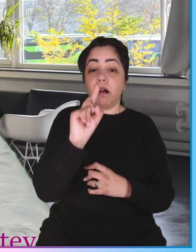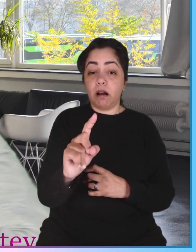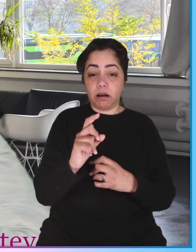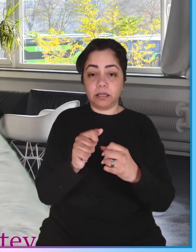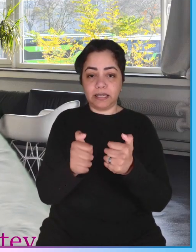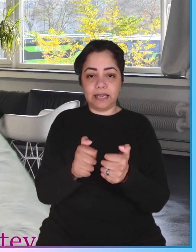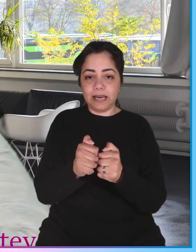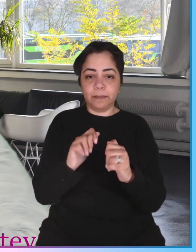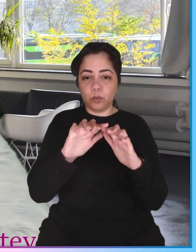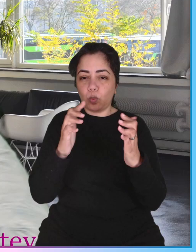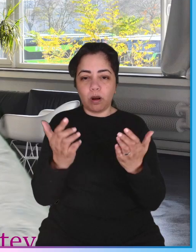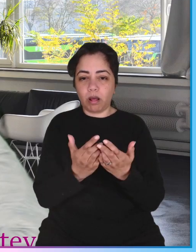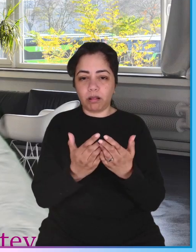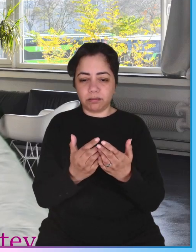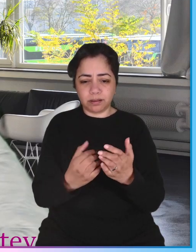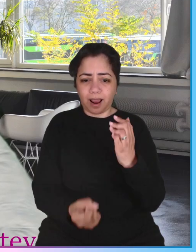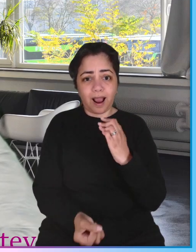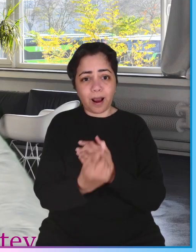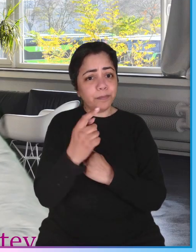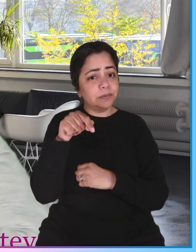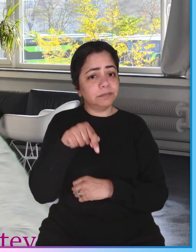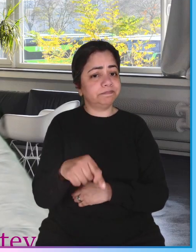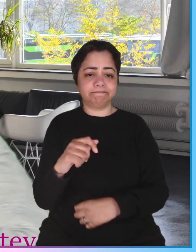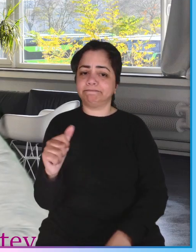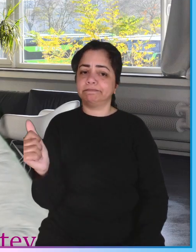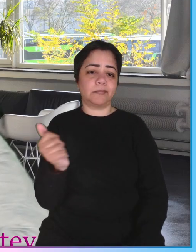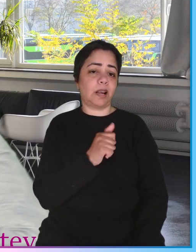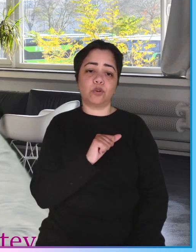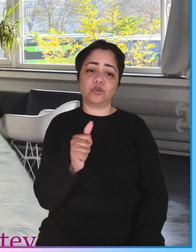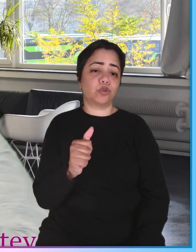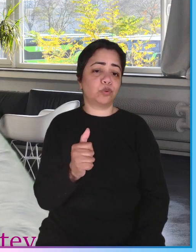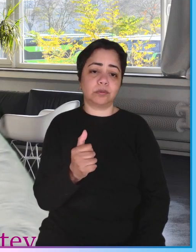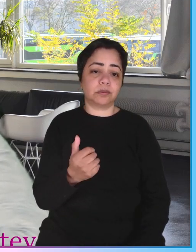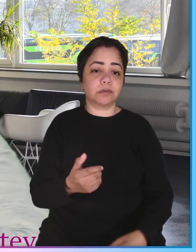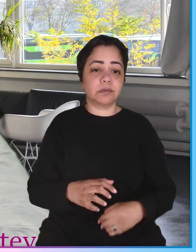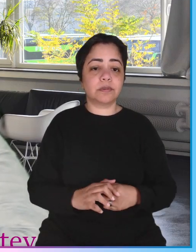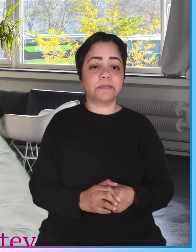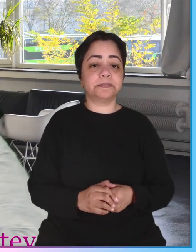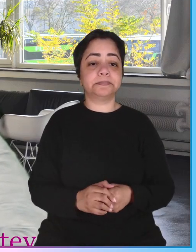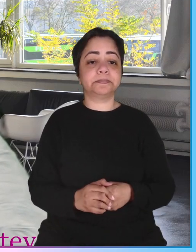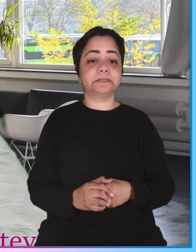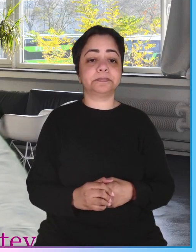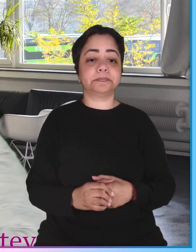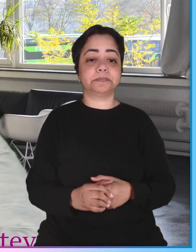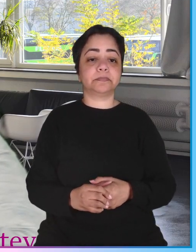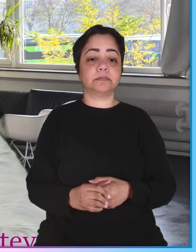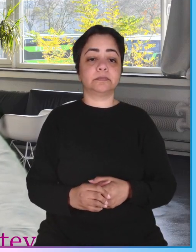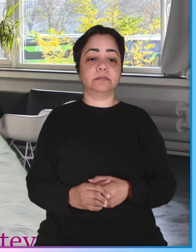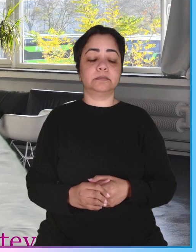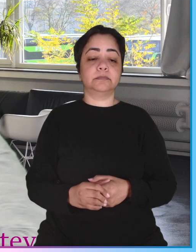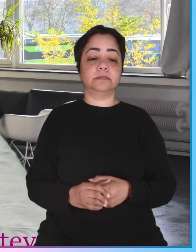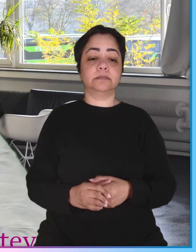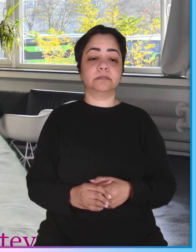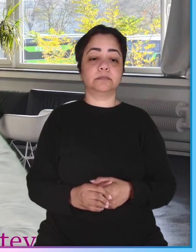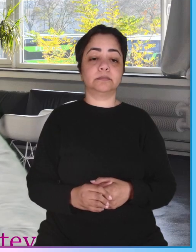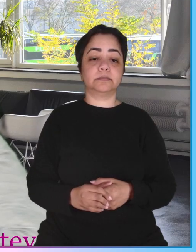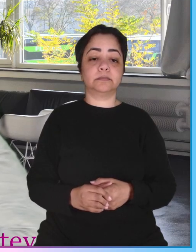Well, in the world of video games, it shouldn’t be like that. We can put accessibility in games, and having the ability to play games